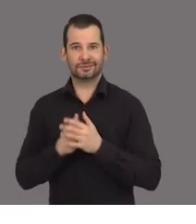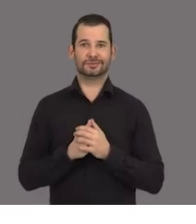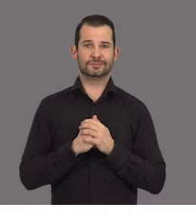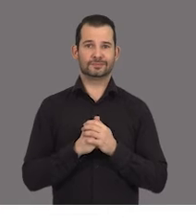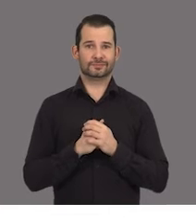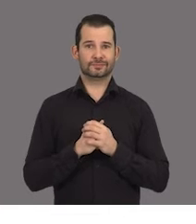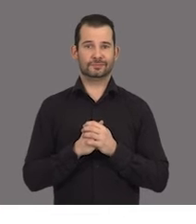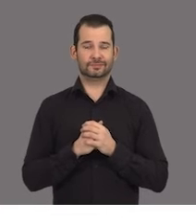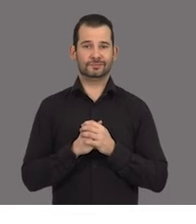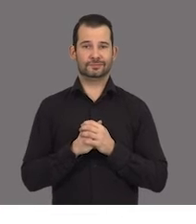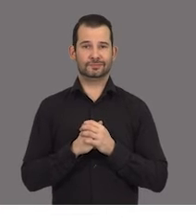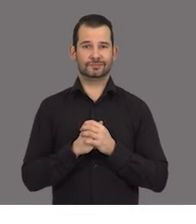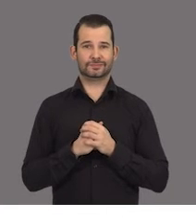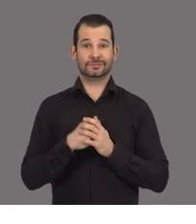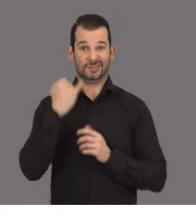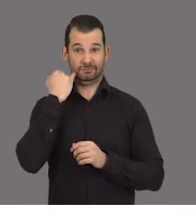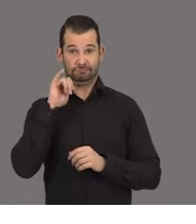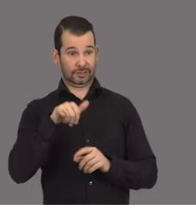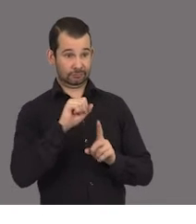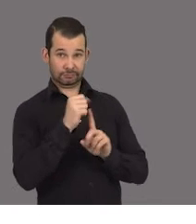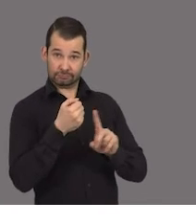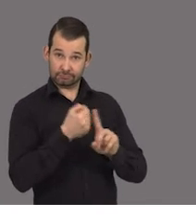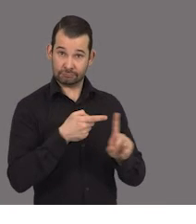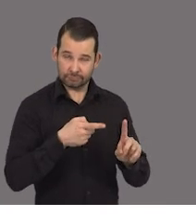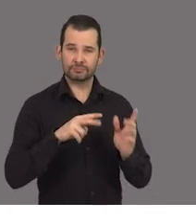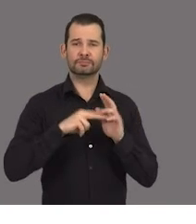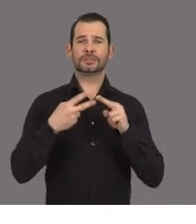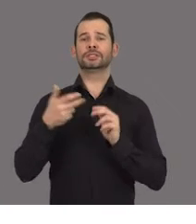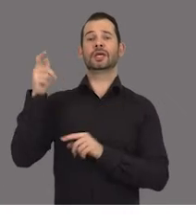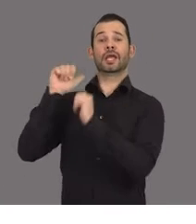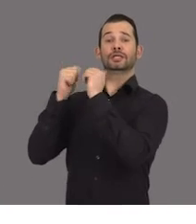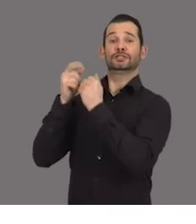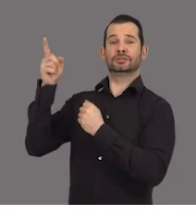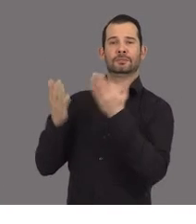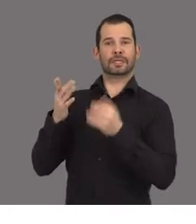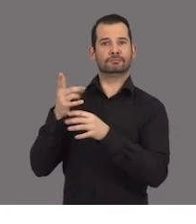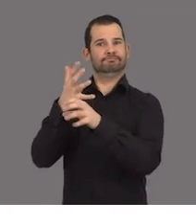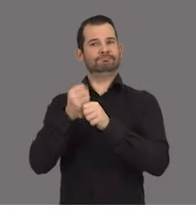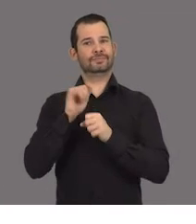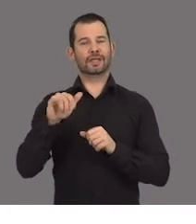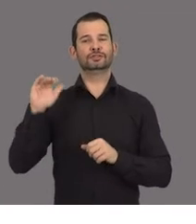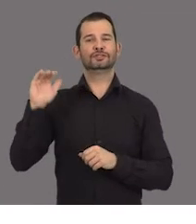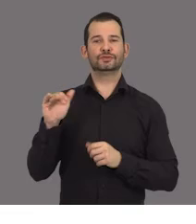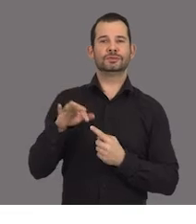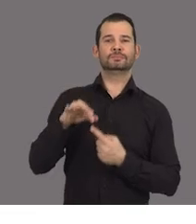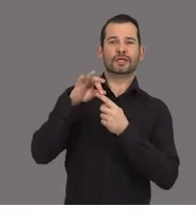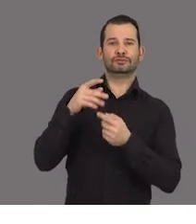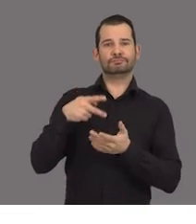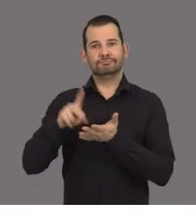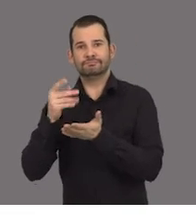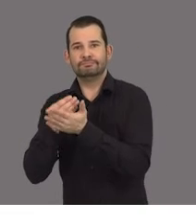If this is the case, the agency may receive the children’s special allowance for their care.